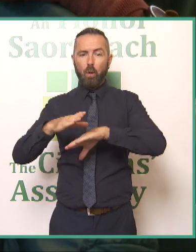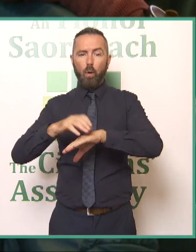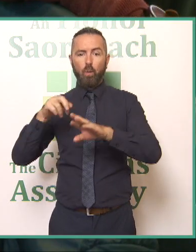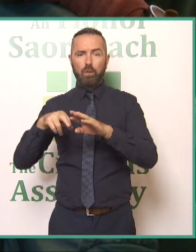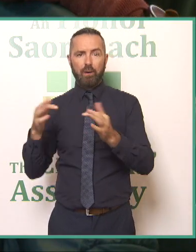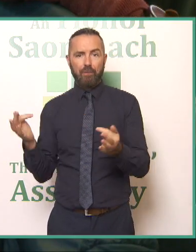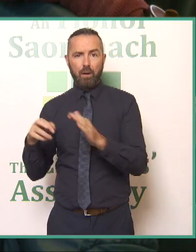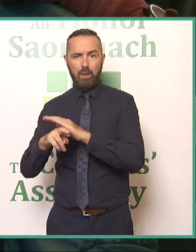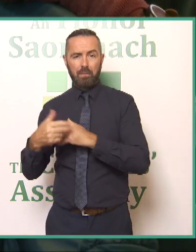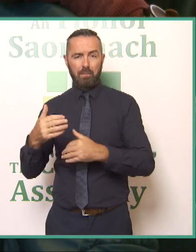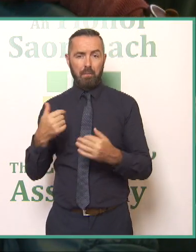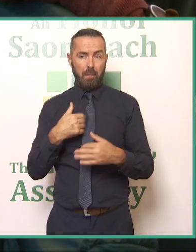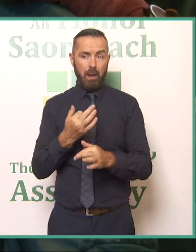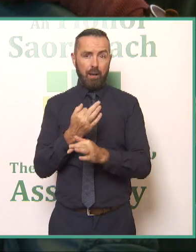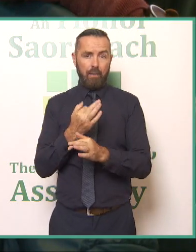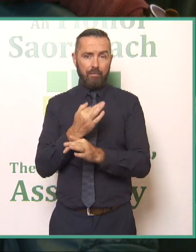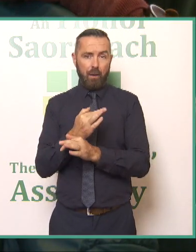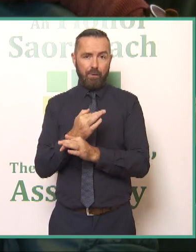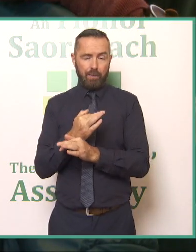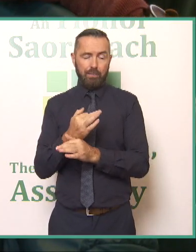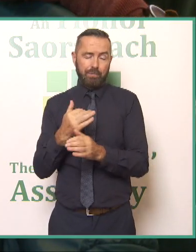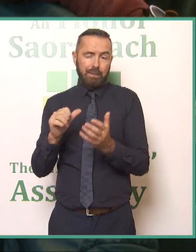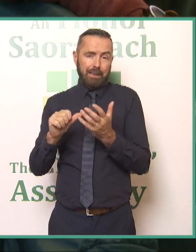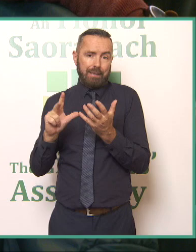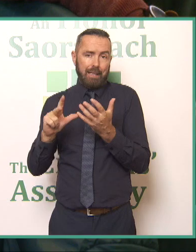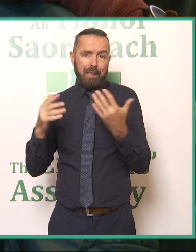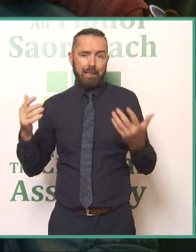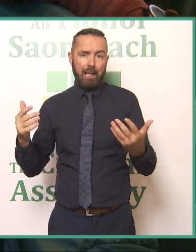would be very Progressive over the years he's 68 but he's when I started doing this he's completely